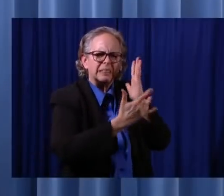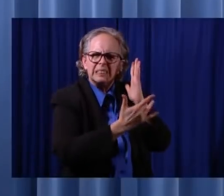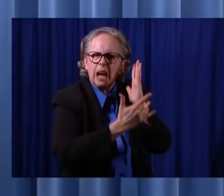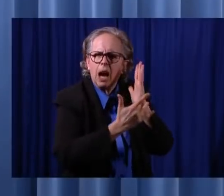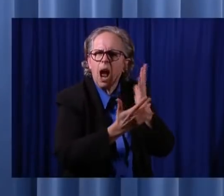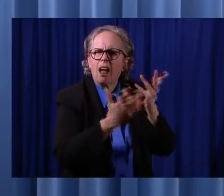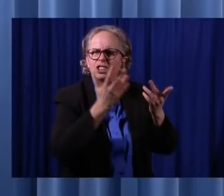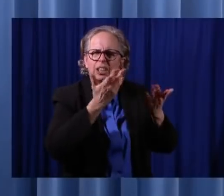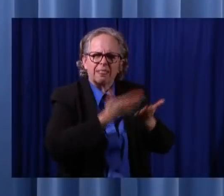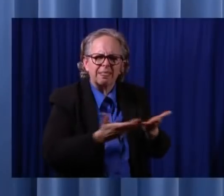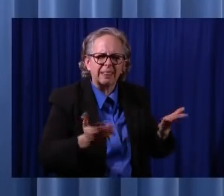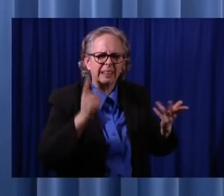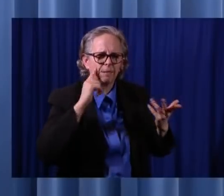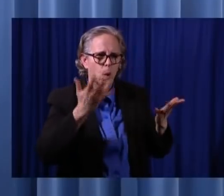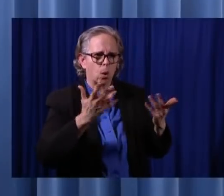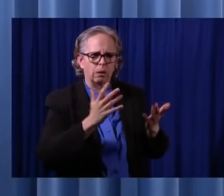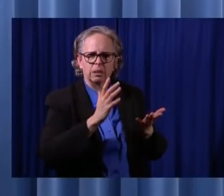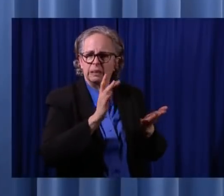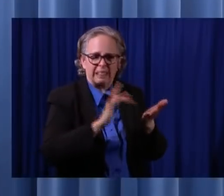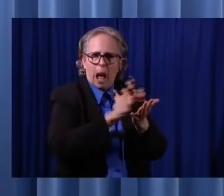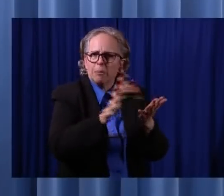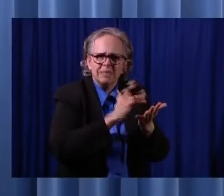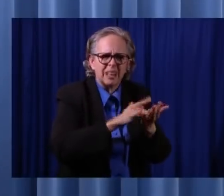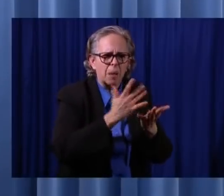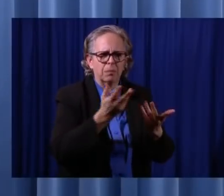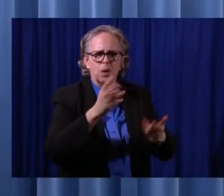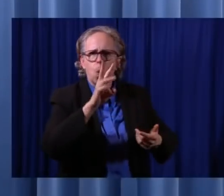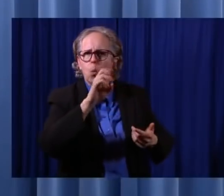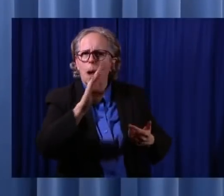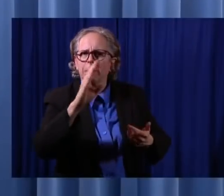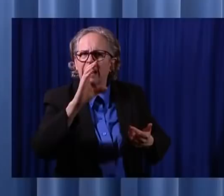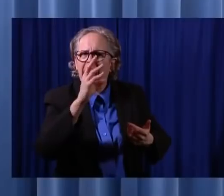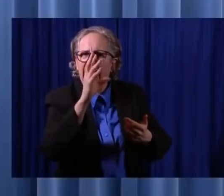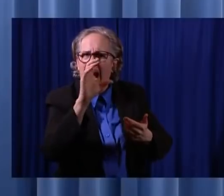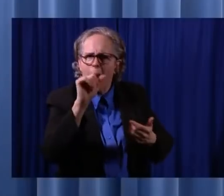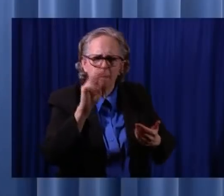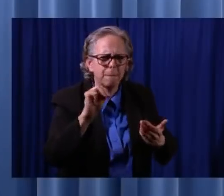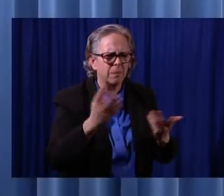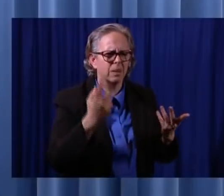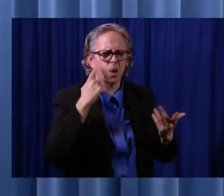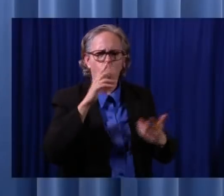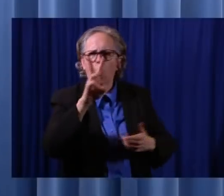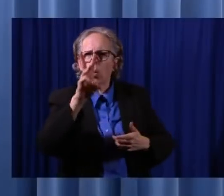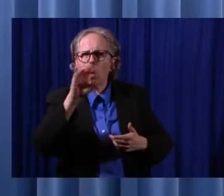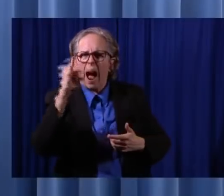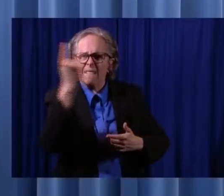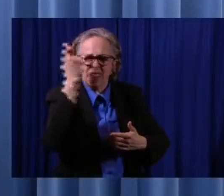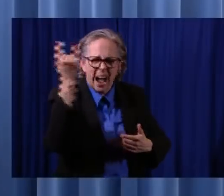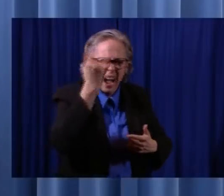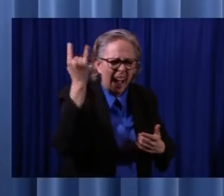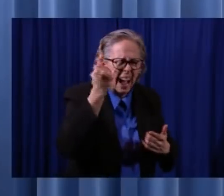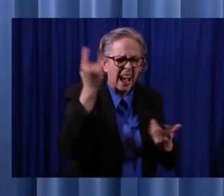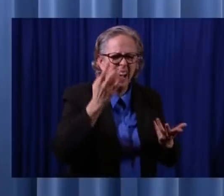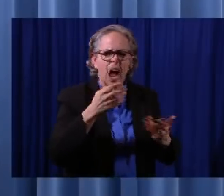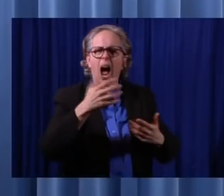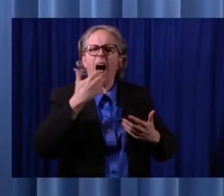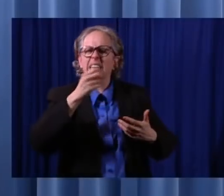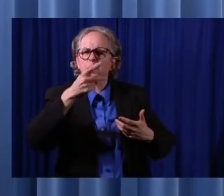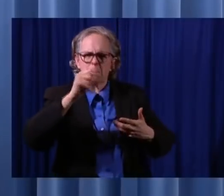TRAINING AND WE HAVE LISTENED TO THE NEEDS OF YOUNG PEOPLE AND ARE THEREFORE REDEPLOYING